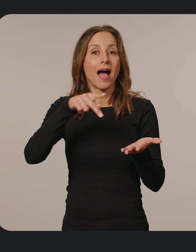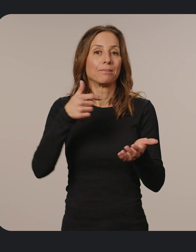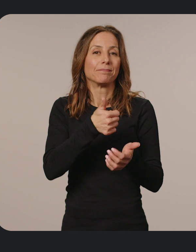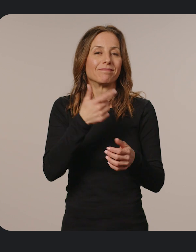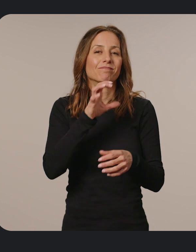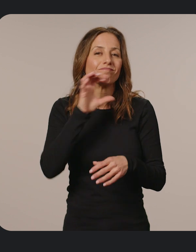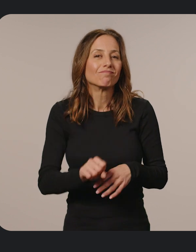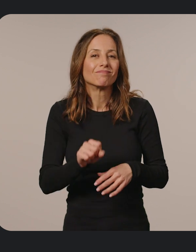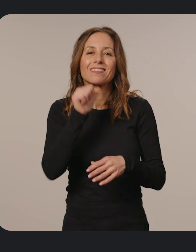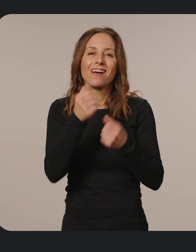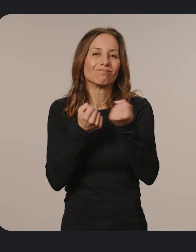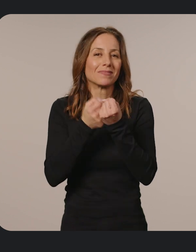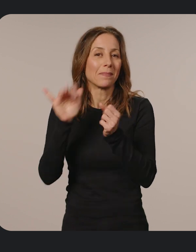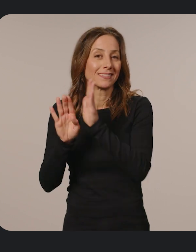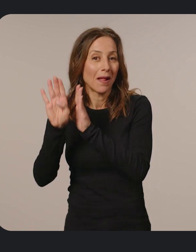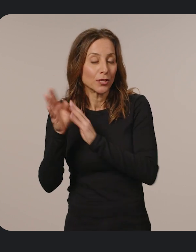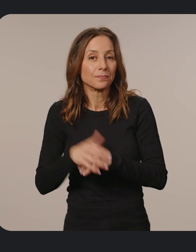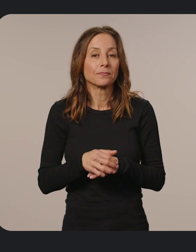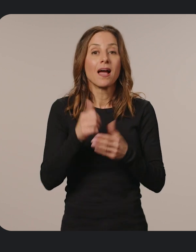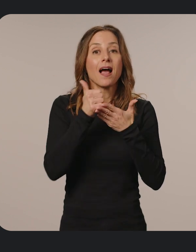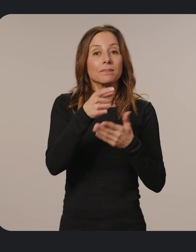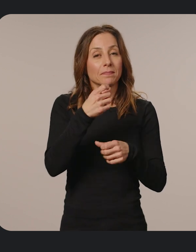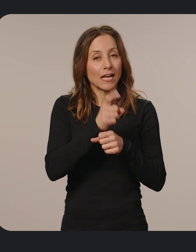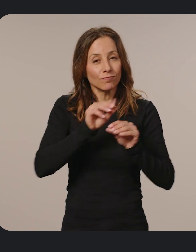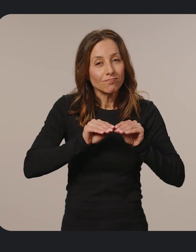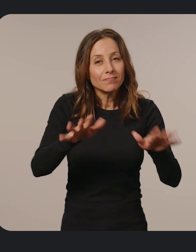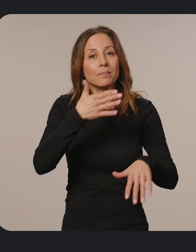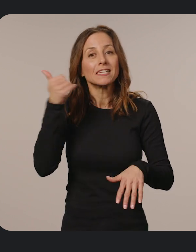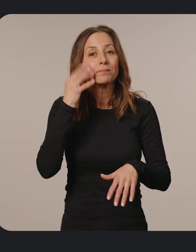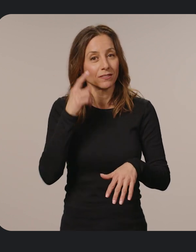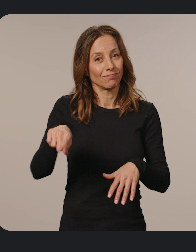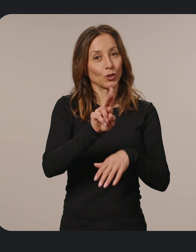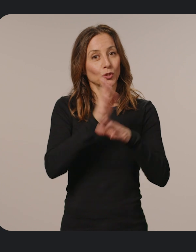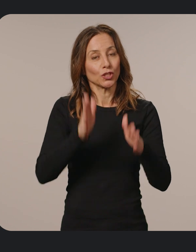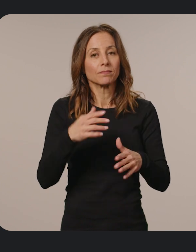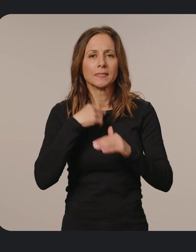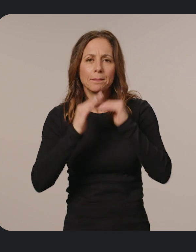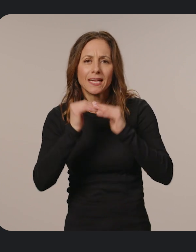outdated or no longer supported by the developer. To help you deliver the best experiences to your users,